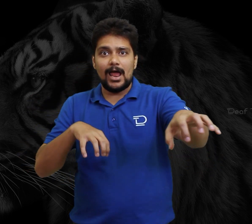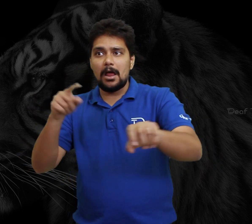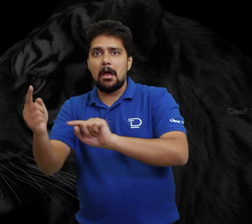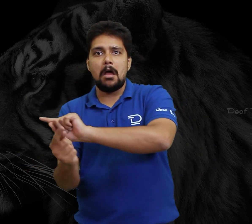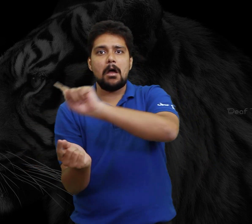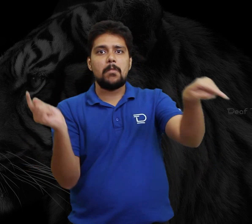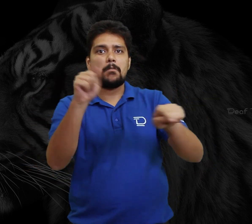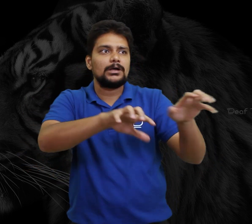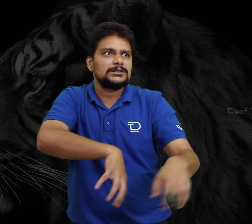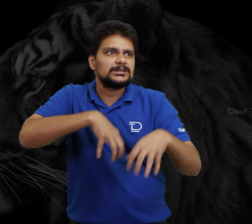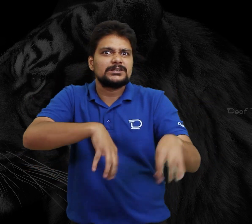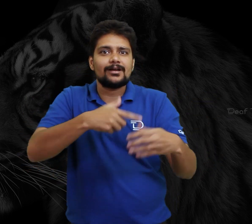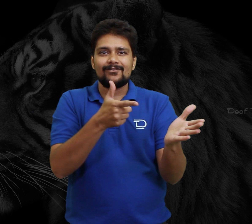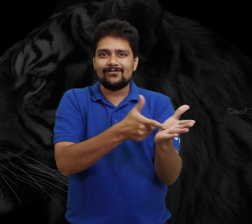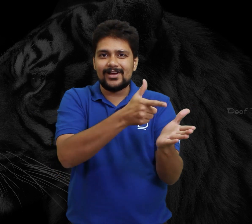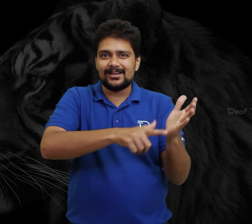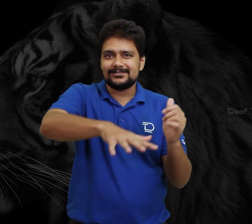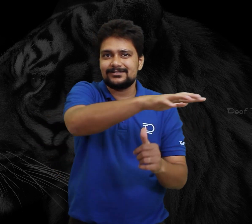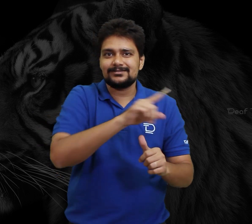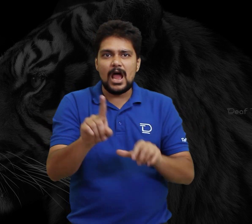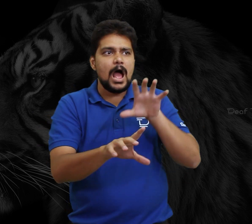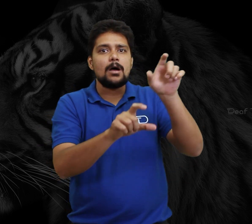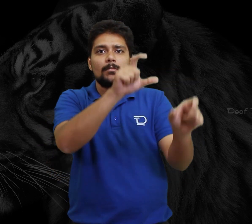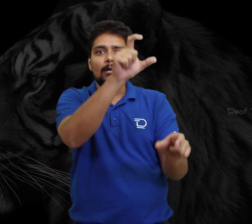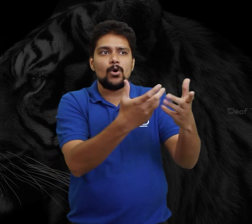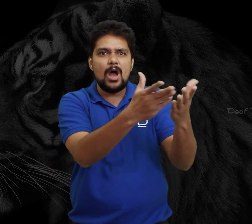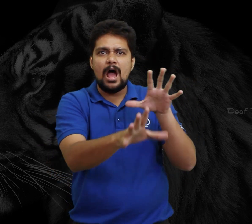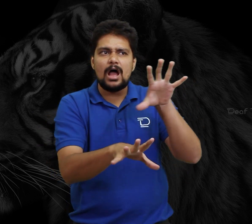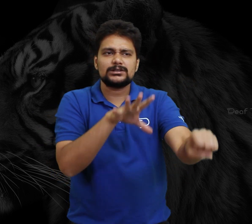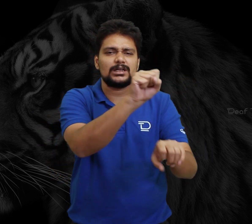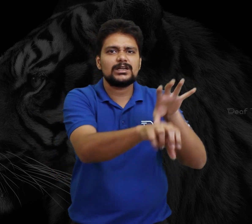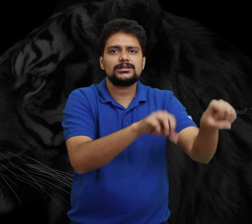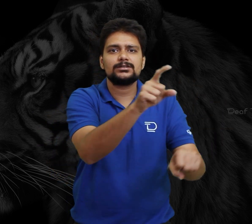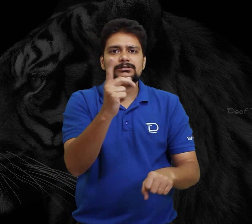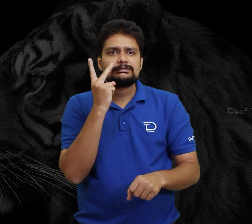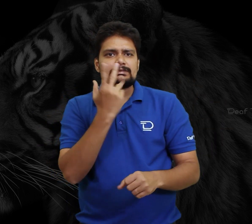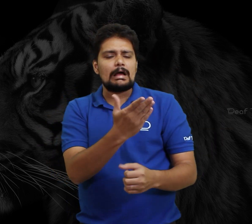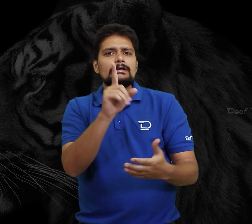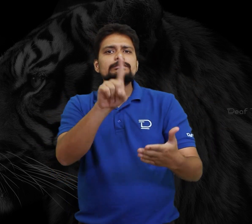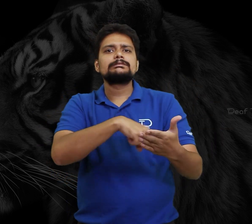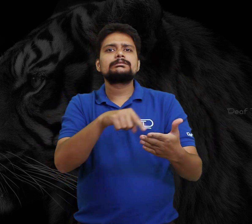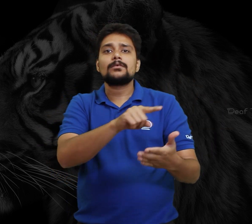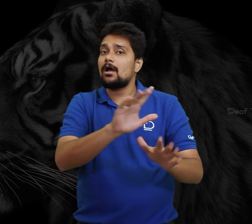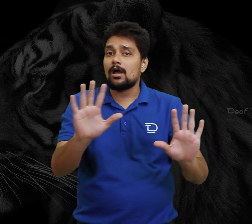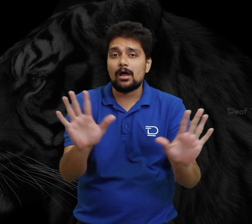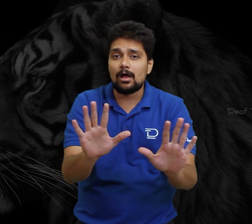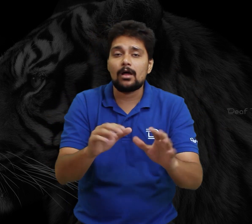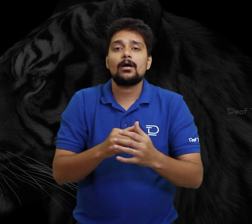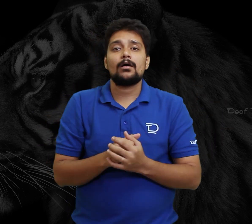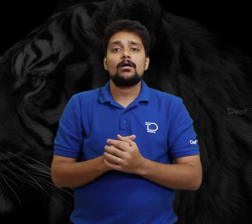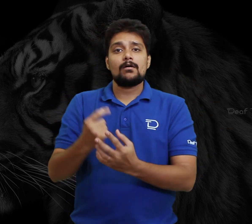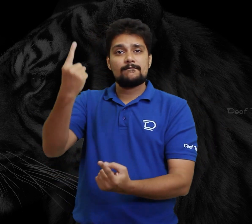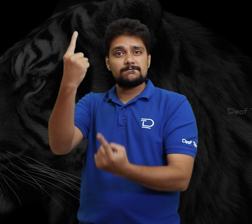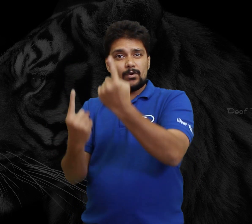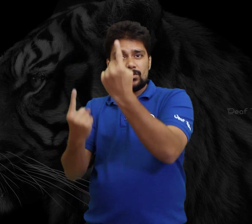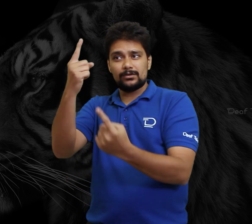tigers have been coming inside the villages and attacking people.